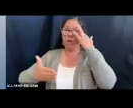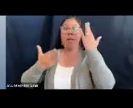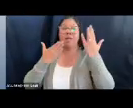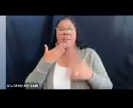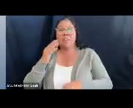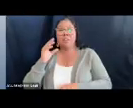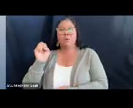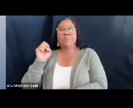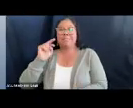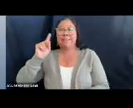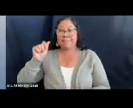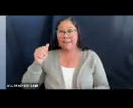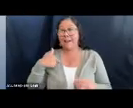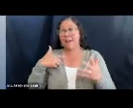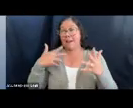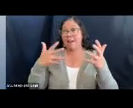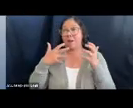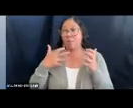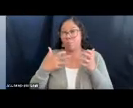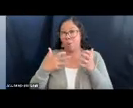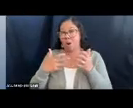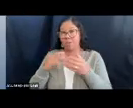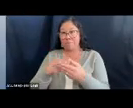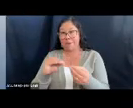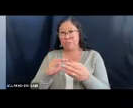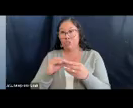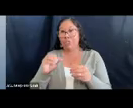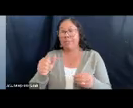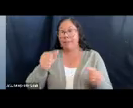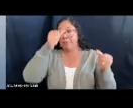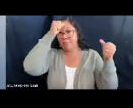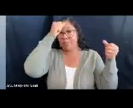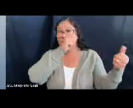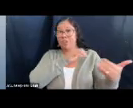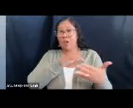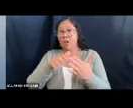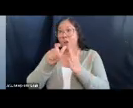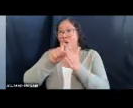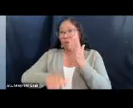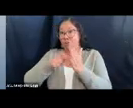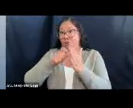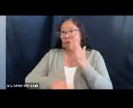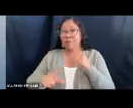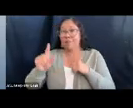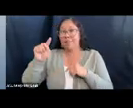want to point out that the uh scholarly articles and reference that Tanette shared with us earlier